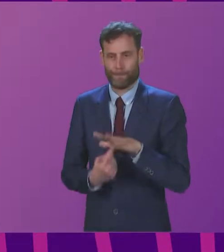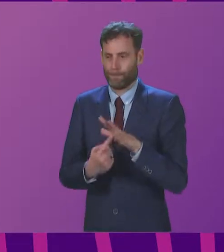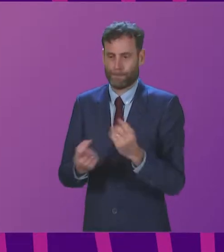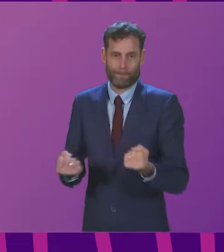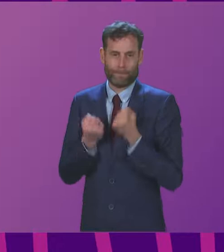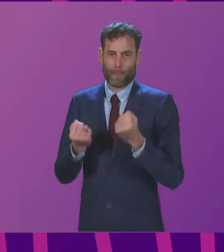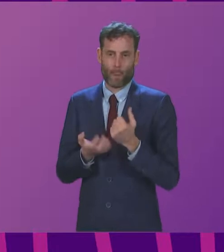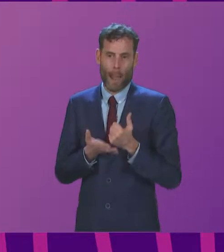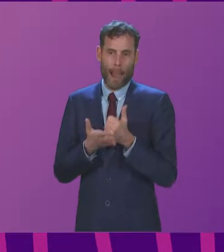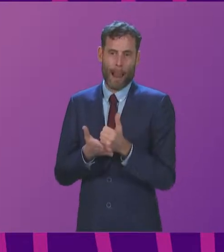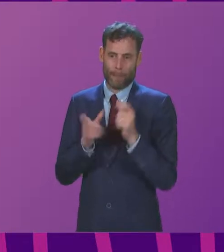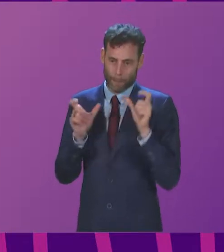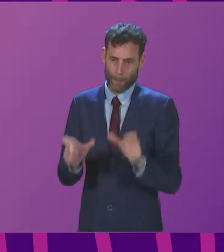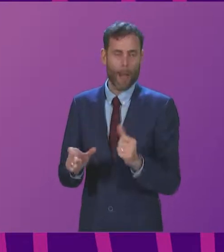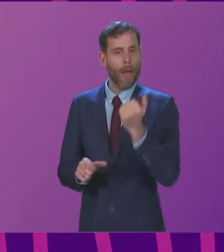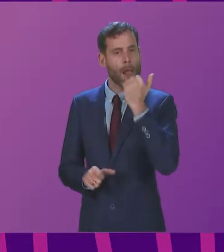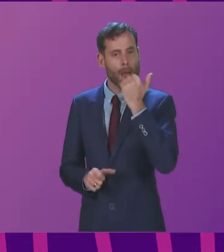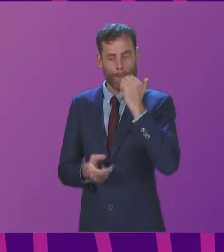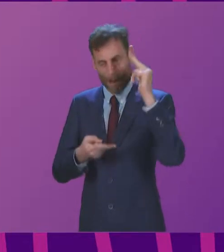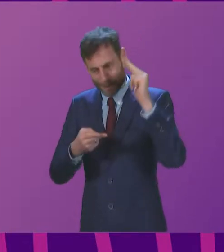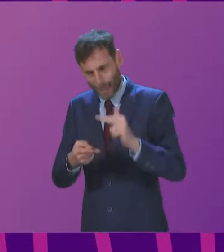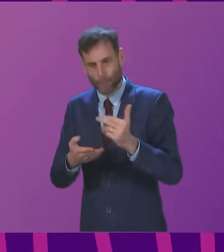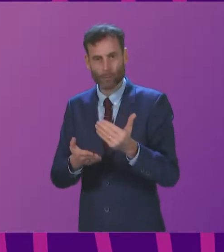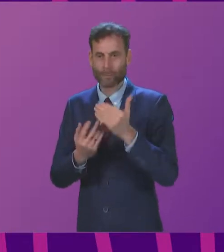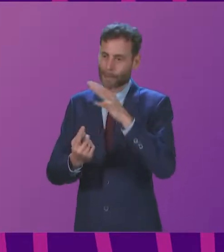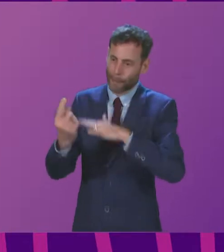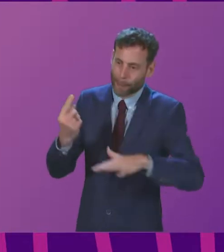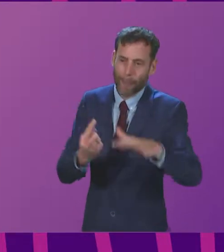of us can do to protect ourselves, our loved ones and our communities. You could well be saving your